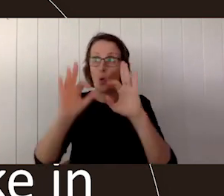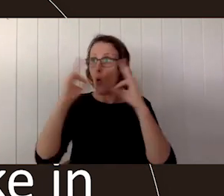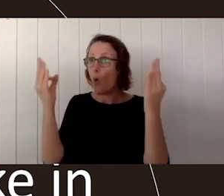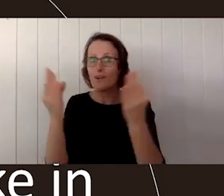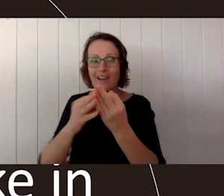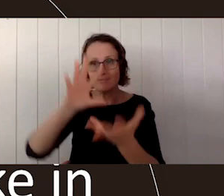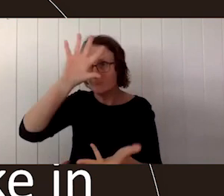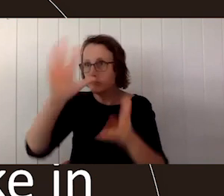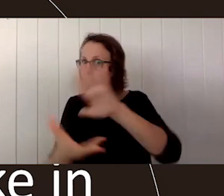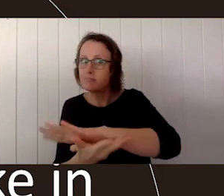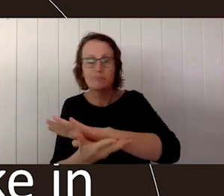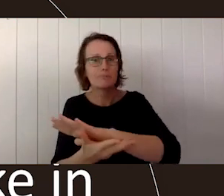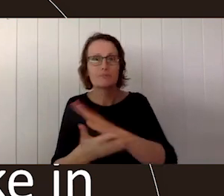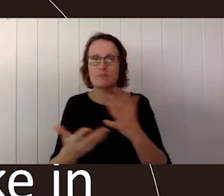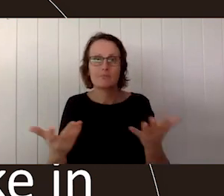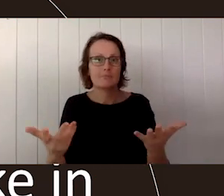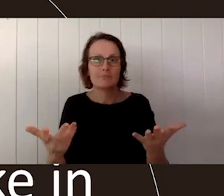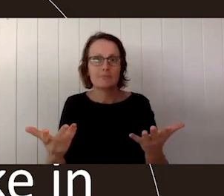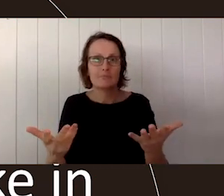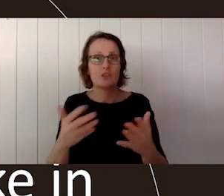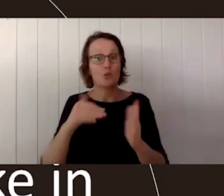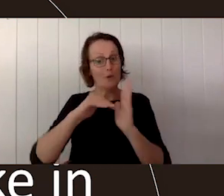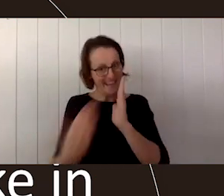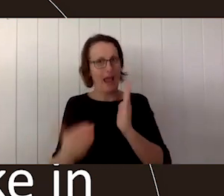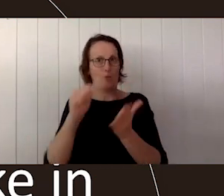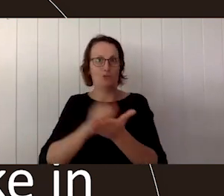anything like they have before. And now is the time for us, as leaders,